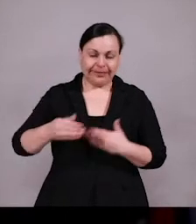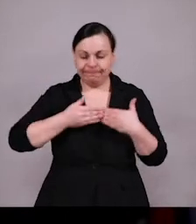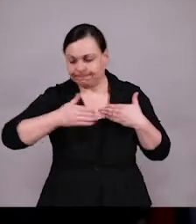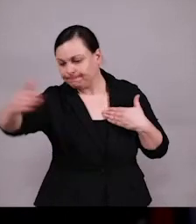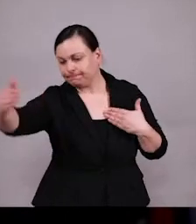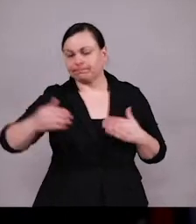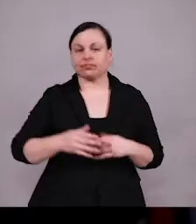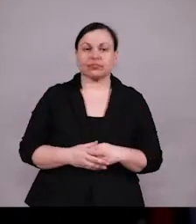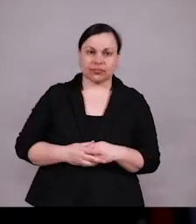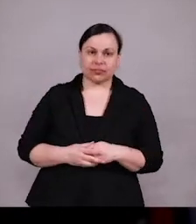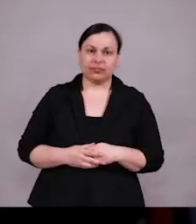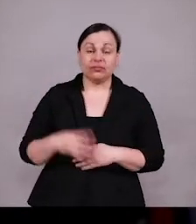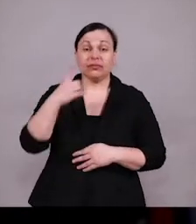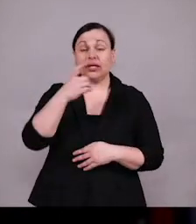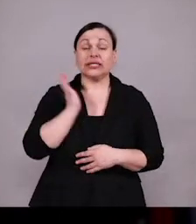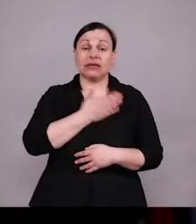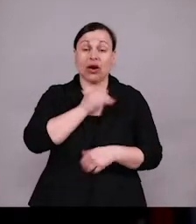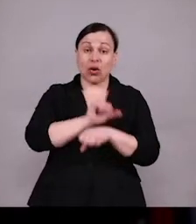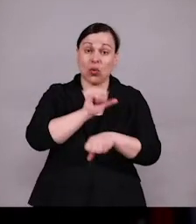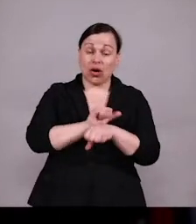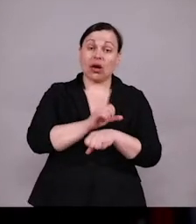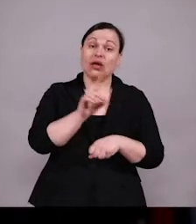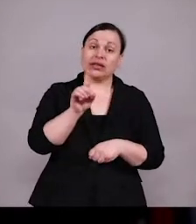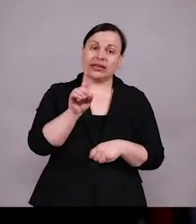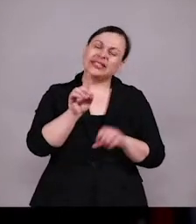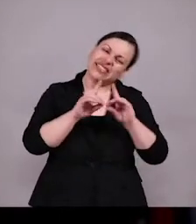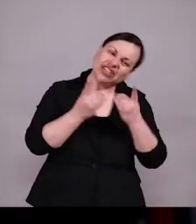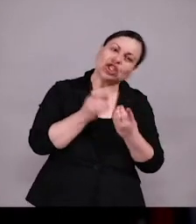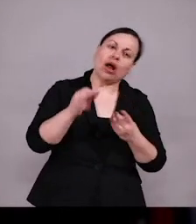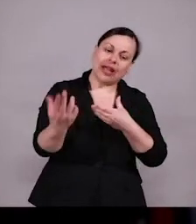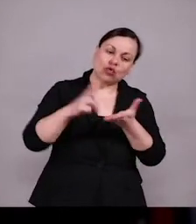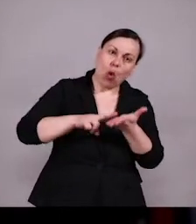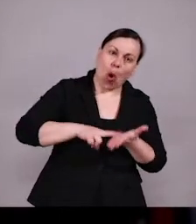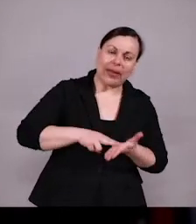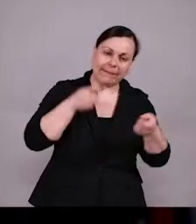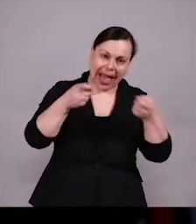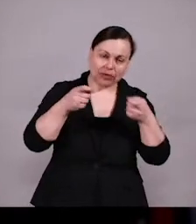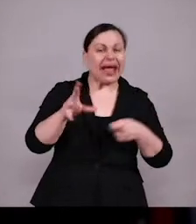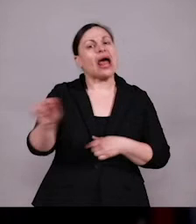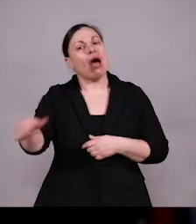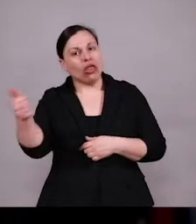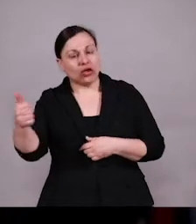Due to the work of our Division of Enrollment Management and others, our Fall 2020 enrollment